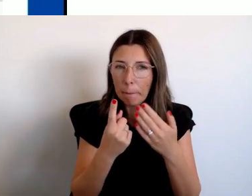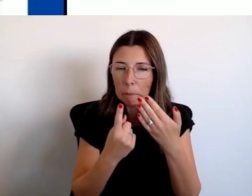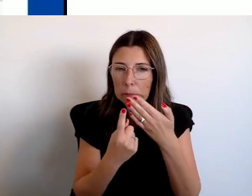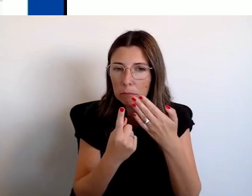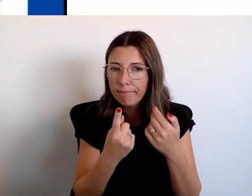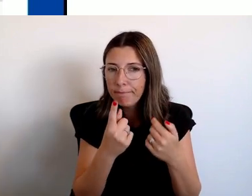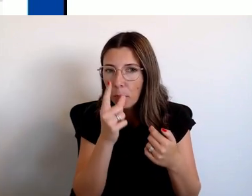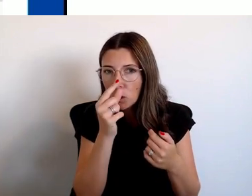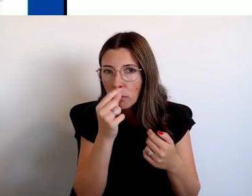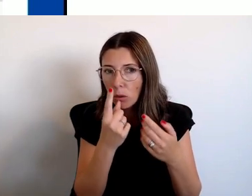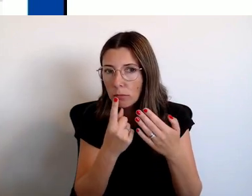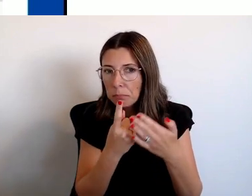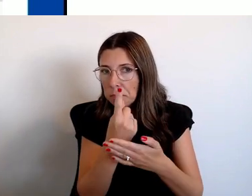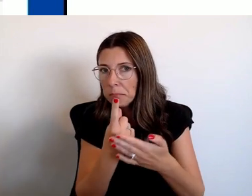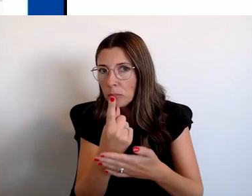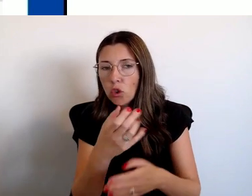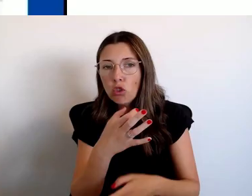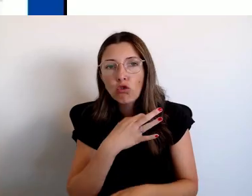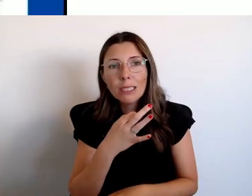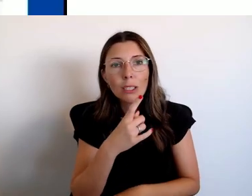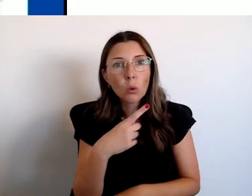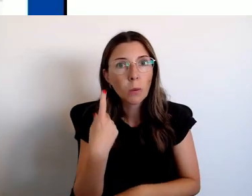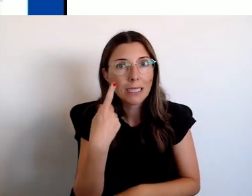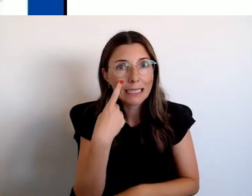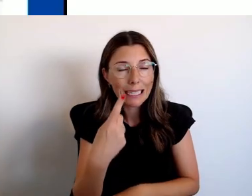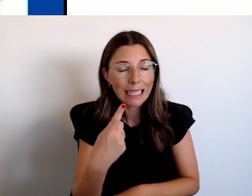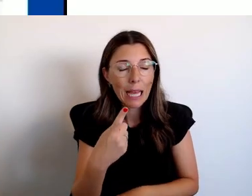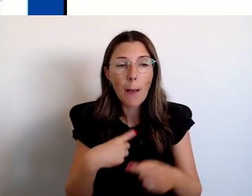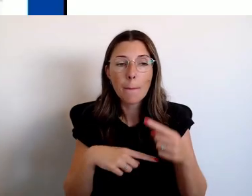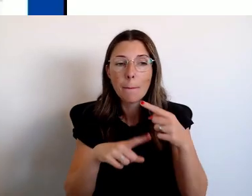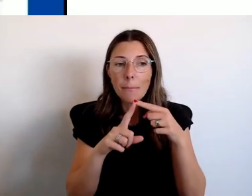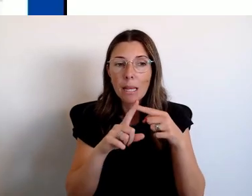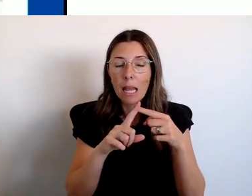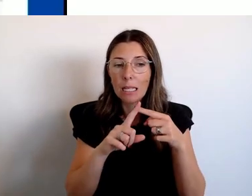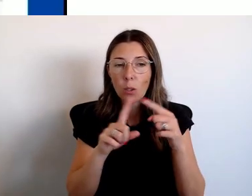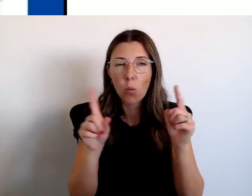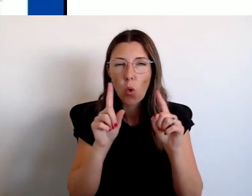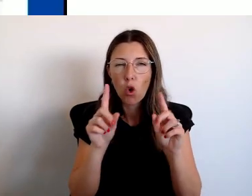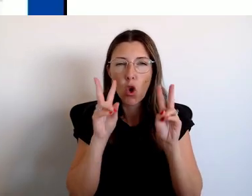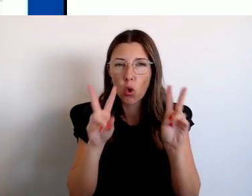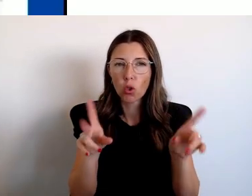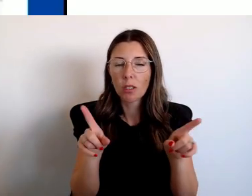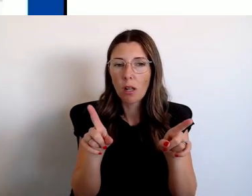see, and finally, what it looks like through an integrity lens.